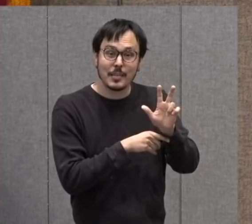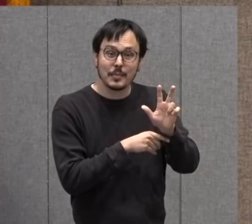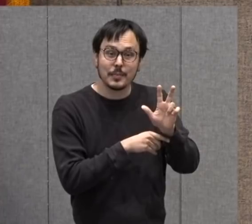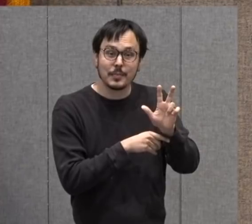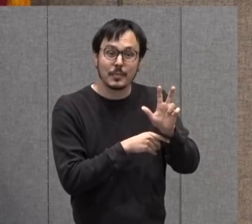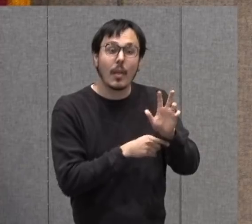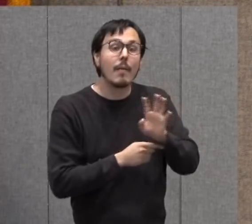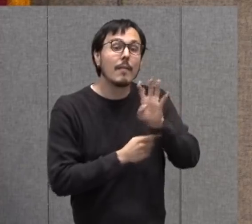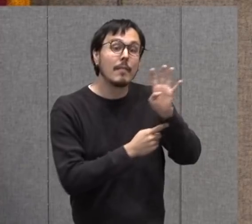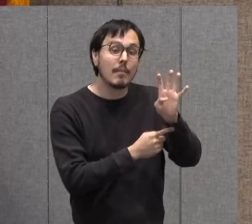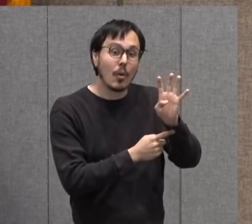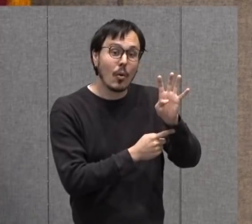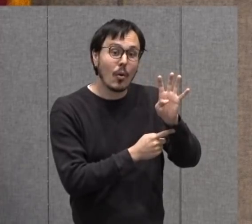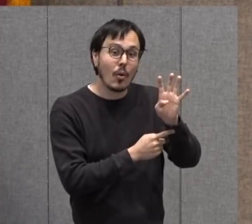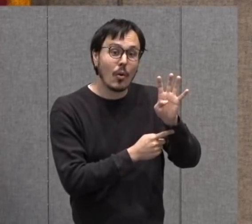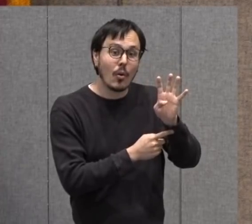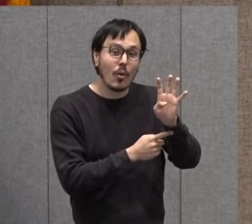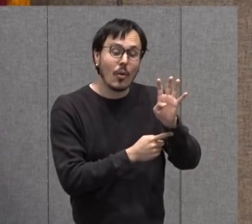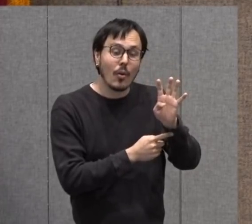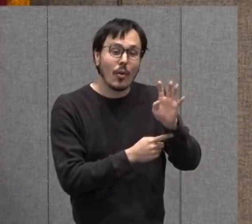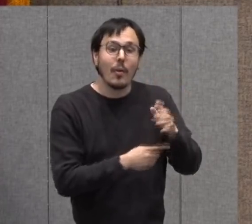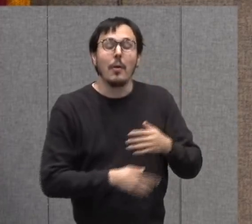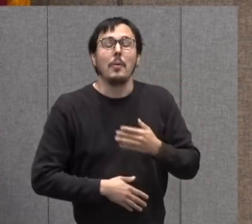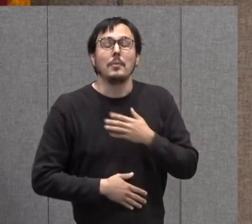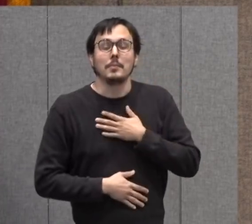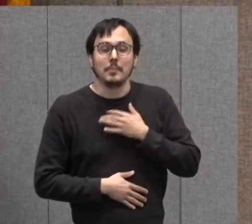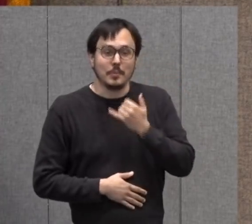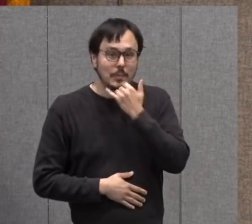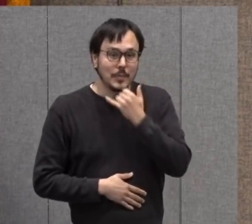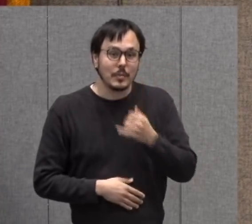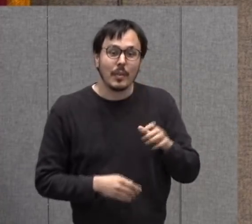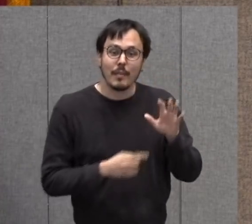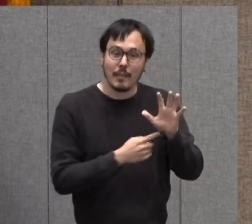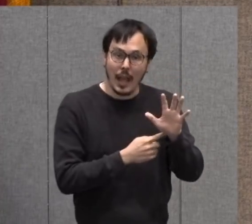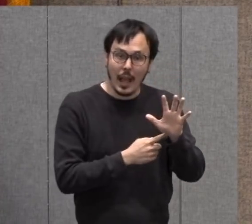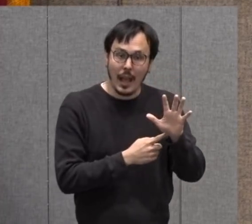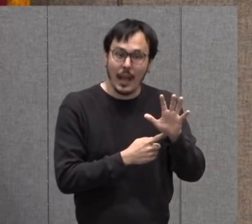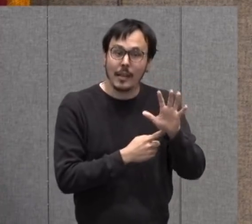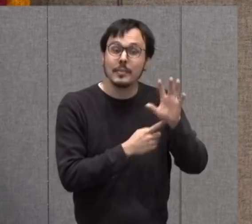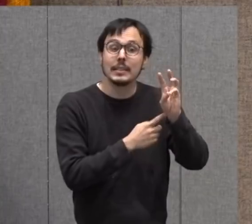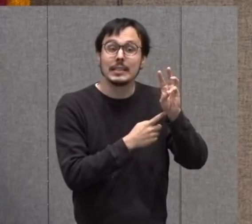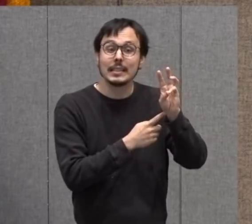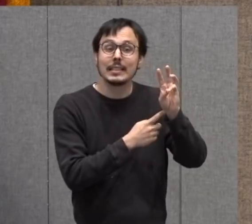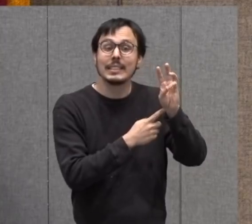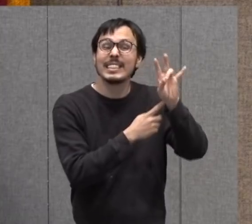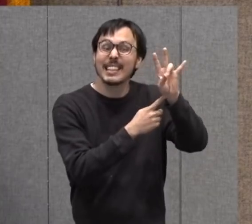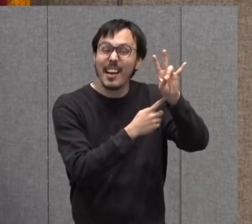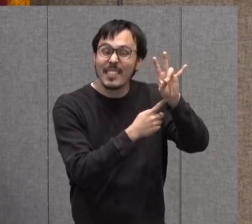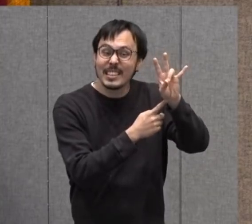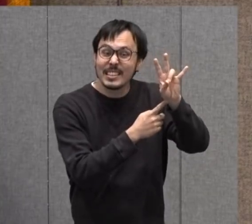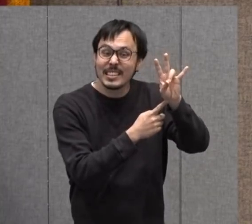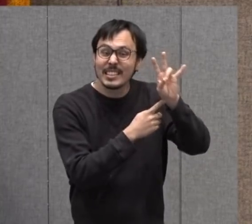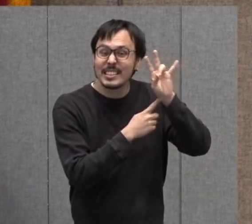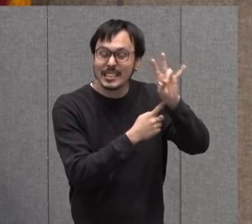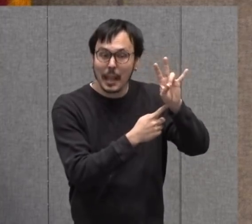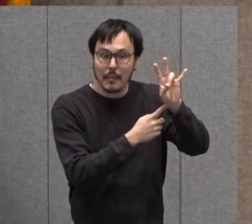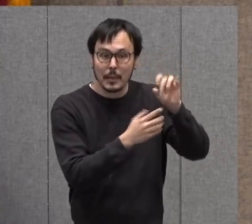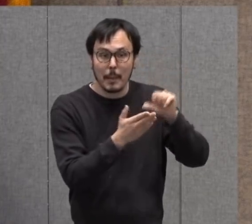four, five, six, seven pages so far filled with stars.